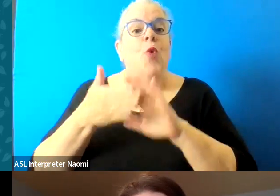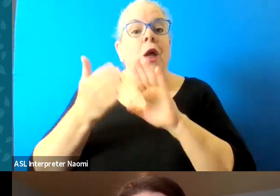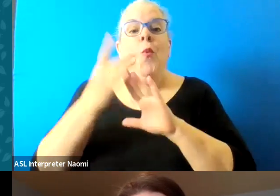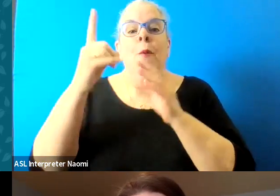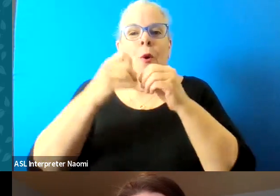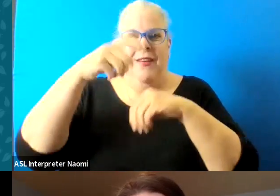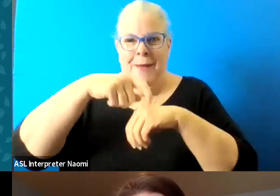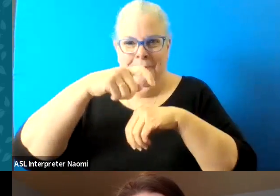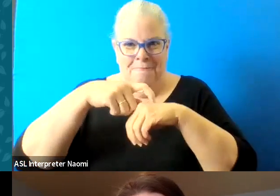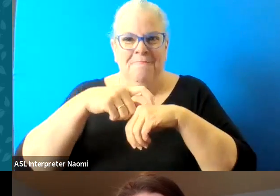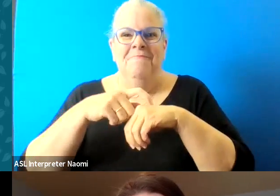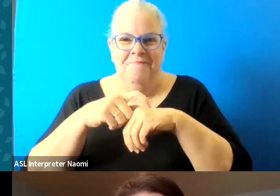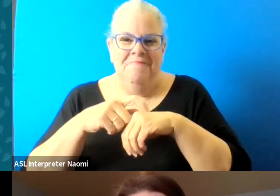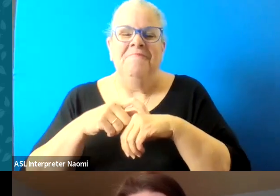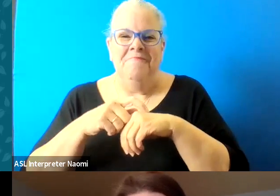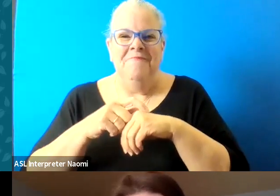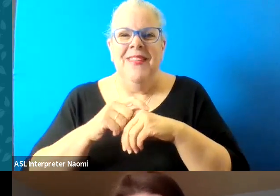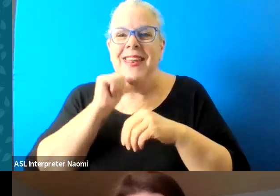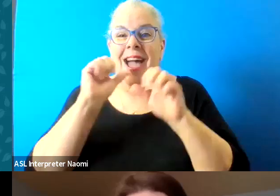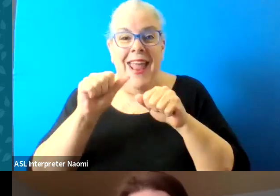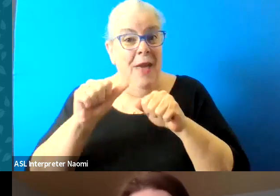not able to run after that.